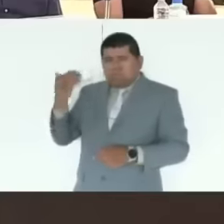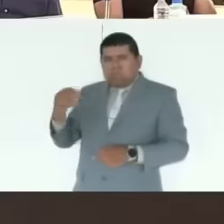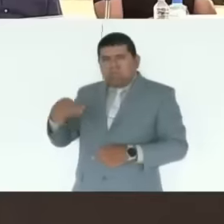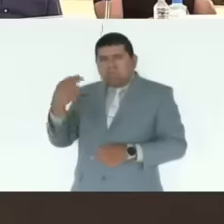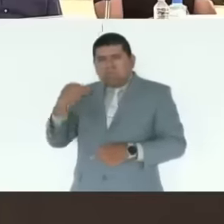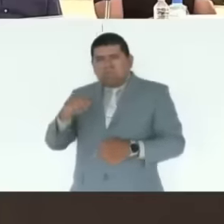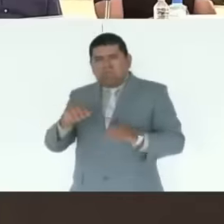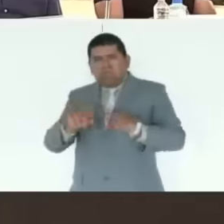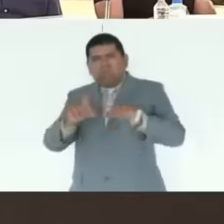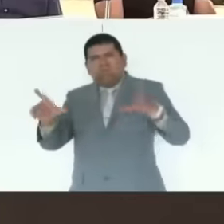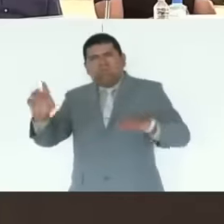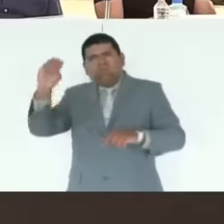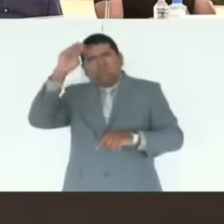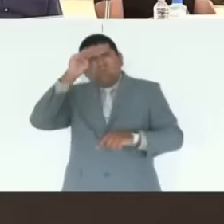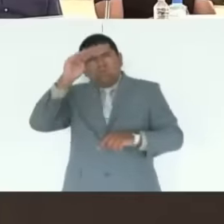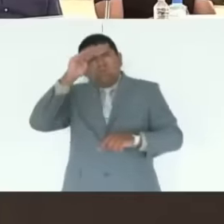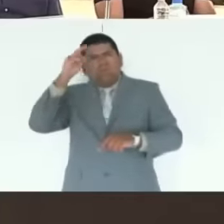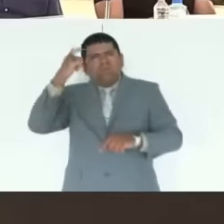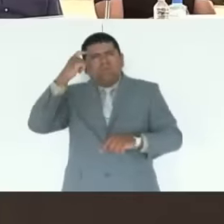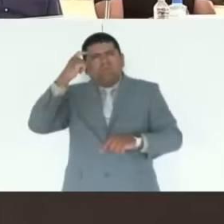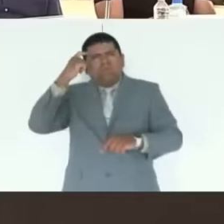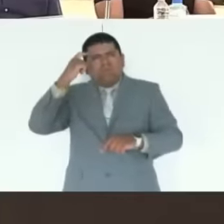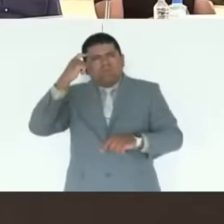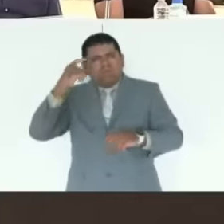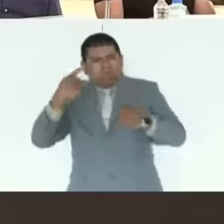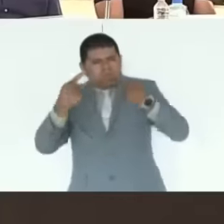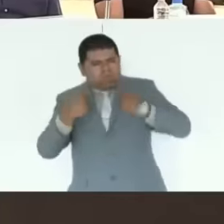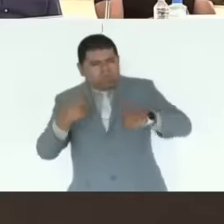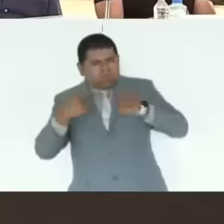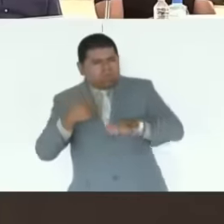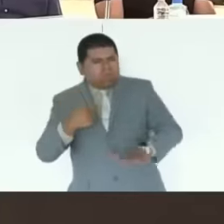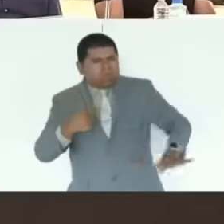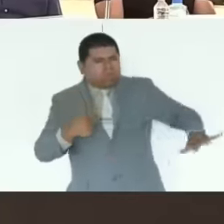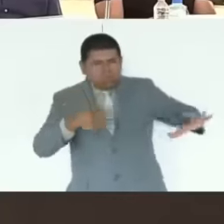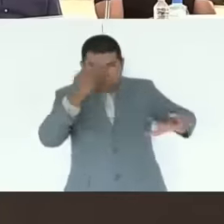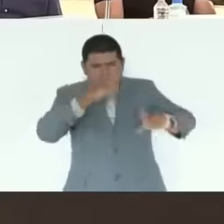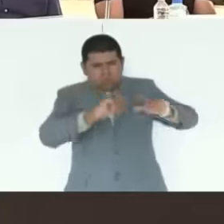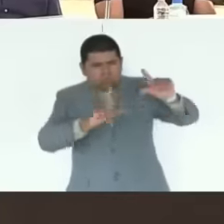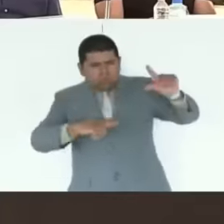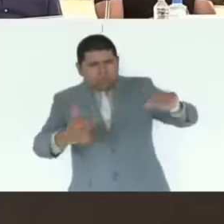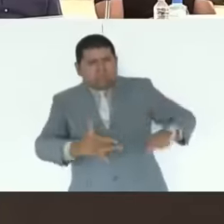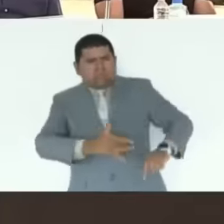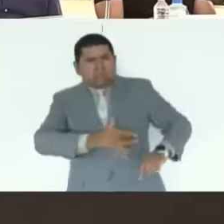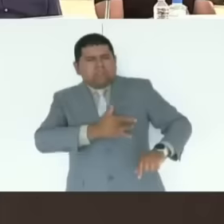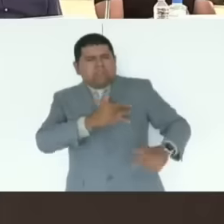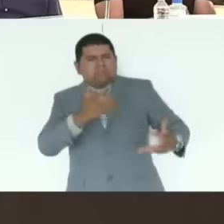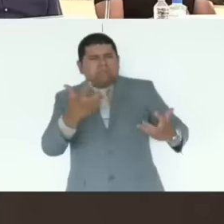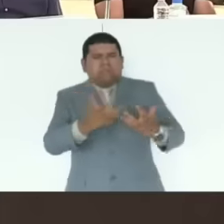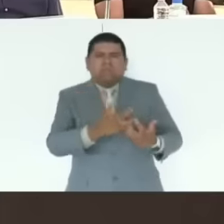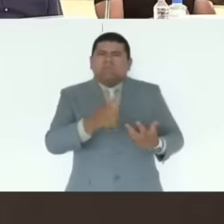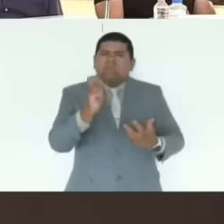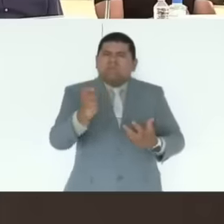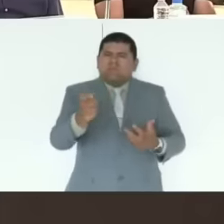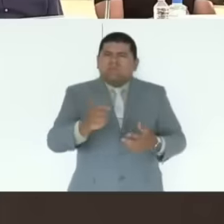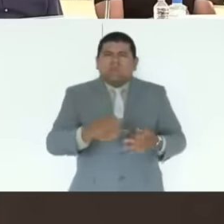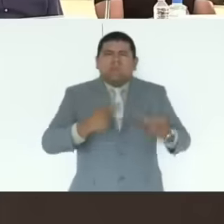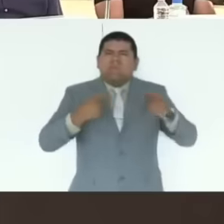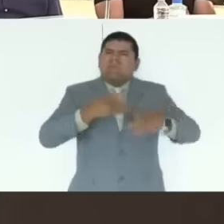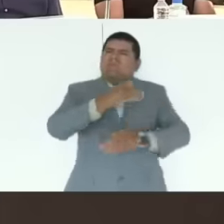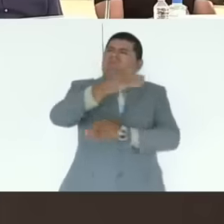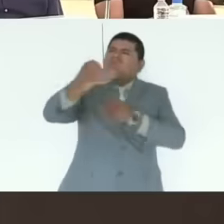thought called Mexican humanism, a maxim that says for the good of all first the